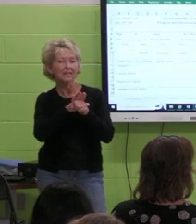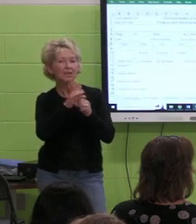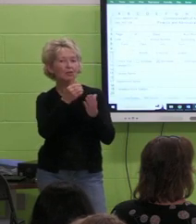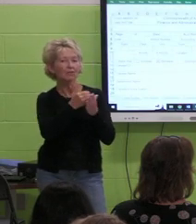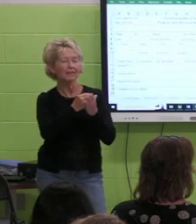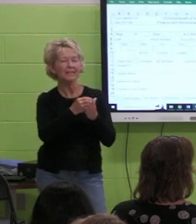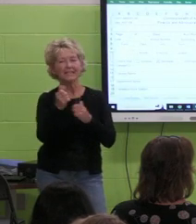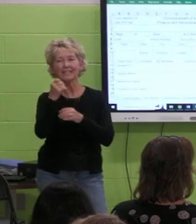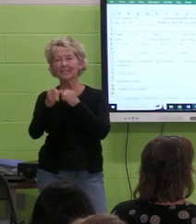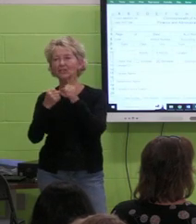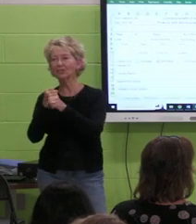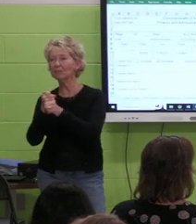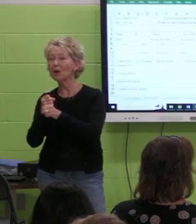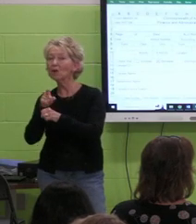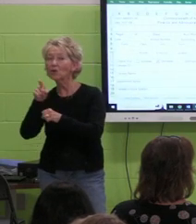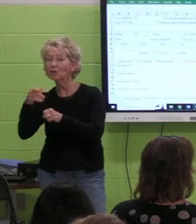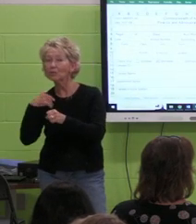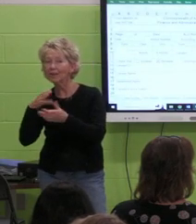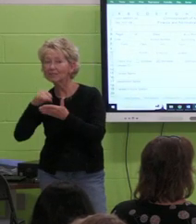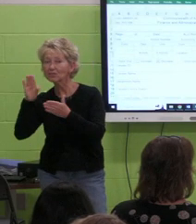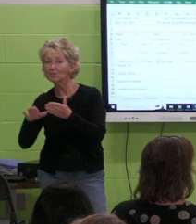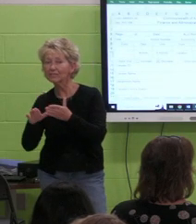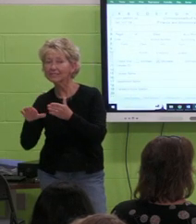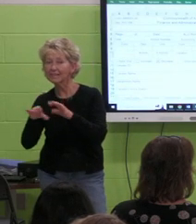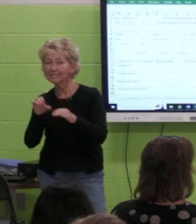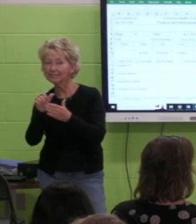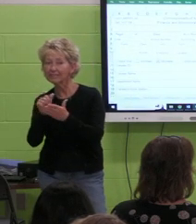came from oh you have a Student Activity account I'm like that's brand new information those are